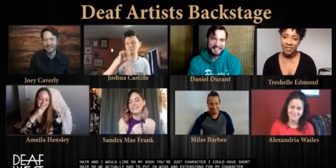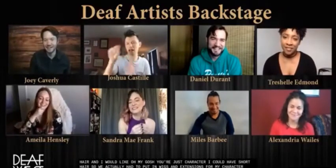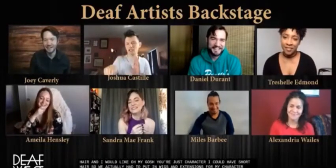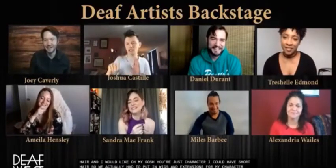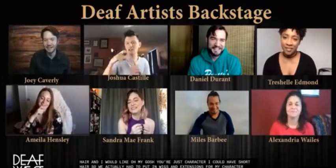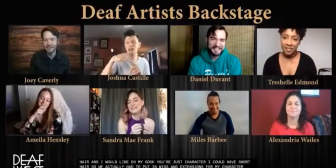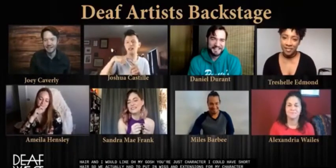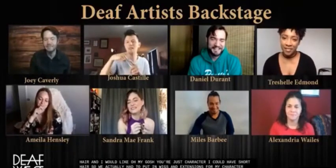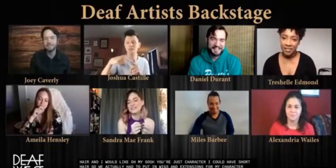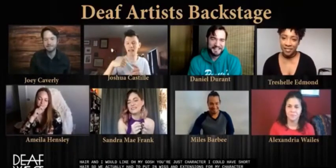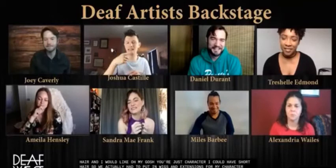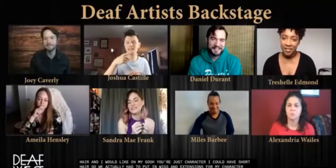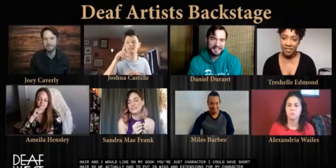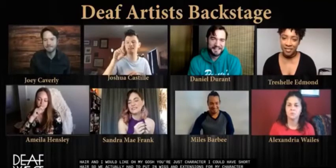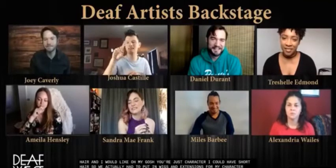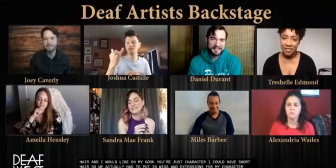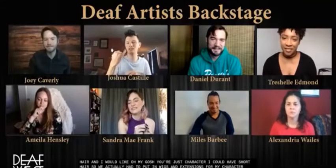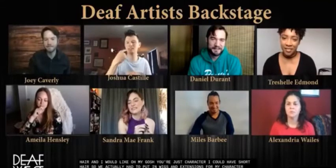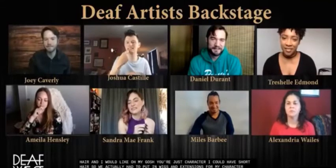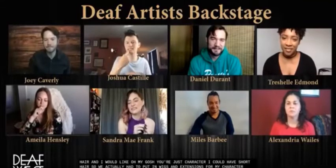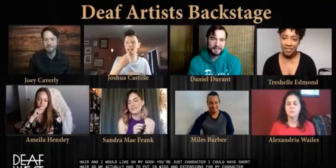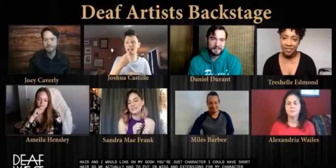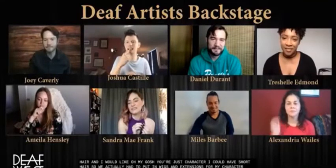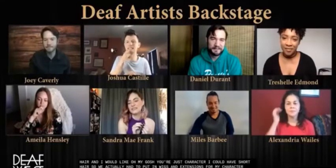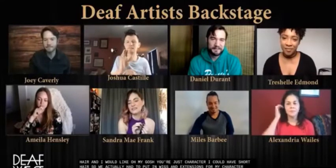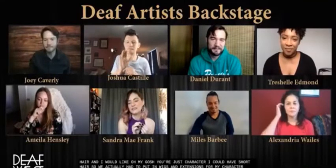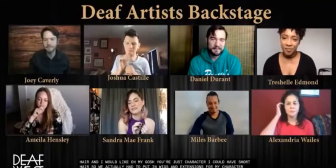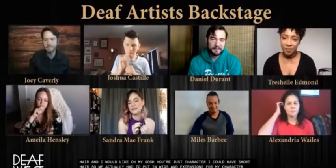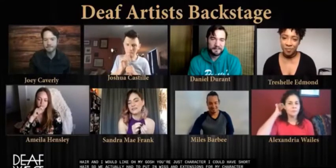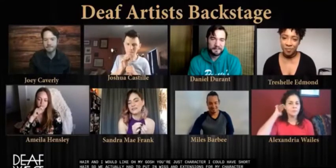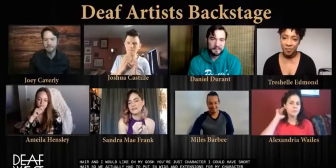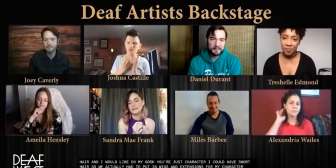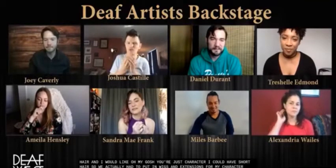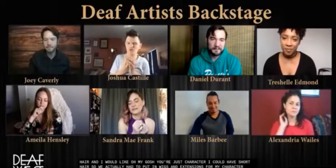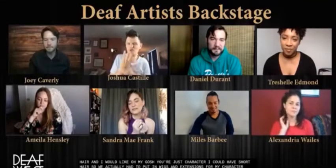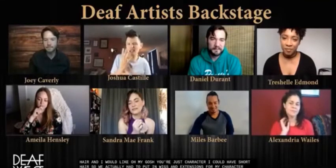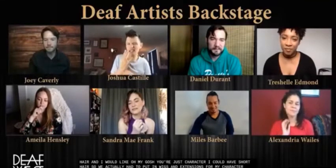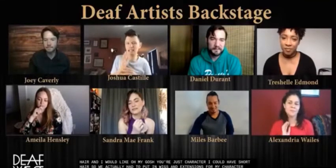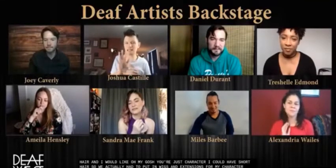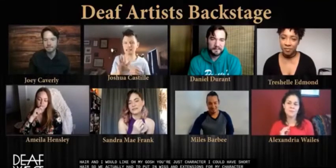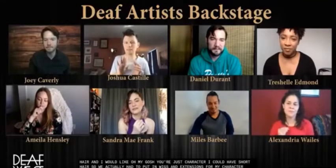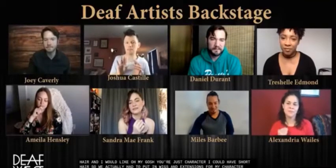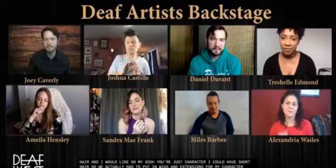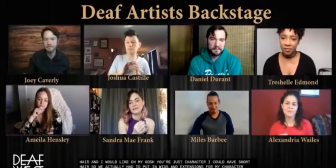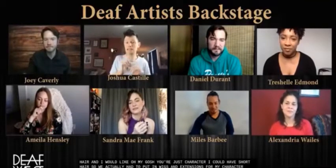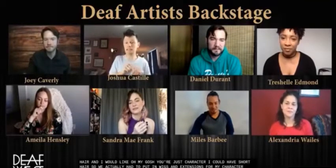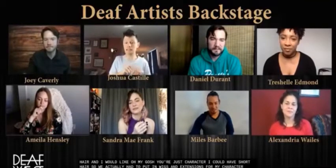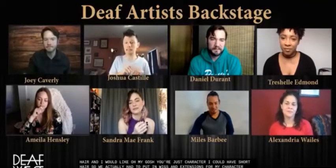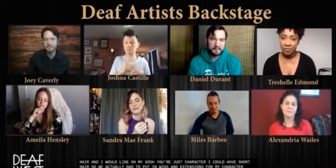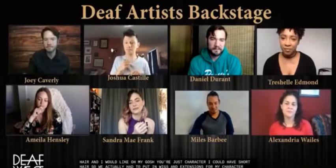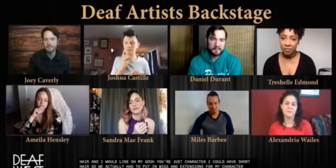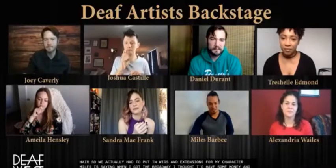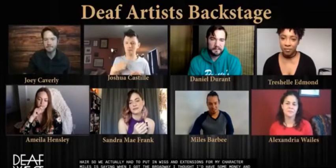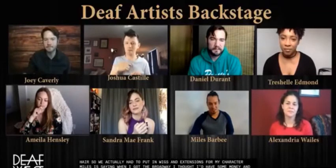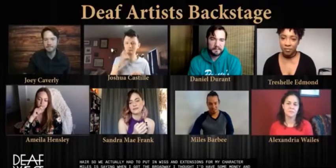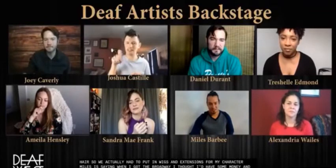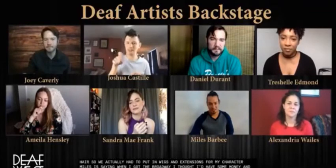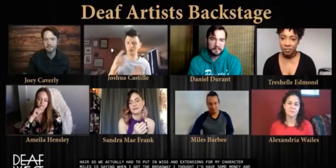I was intending to take a leave of absence and then DJ (Kurs) talked to me about maybe